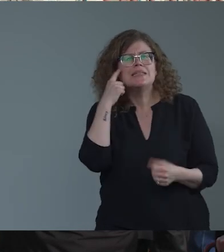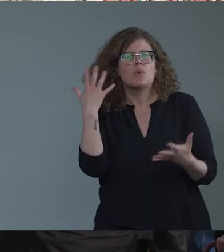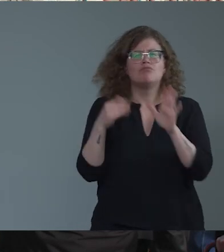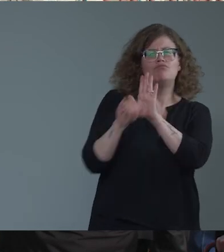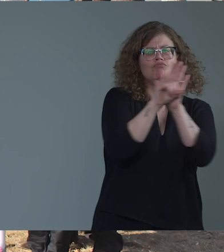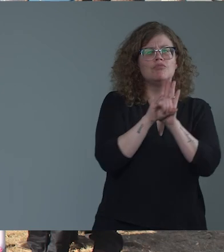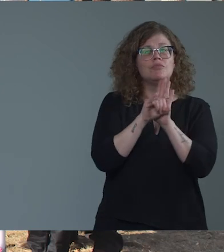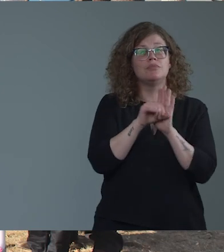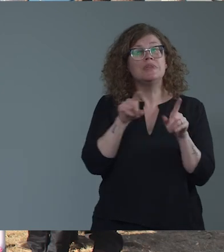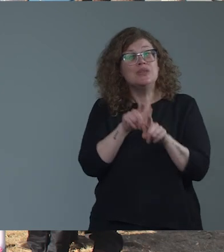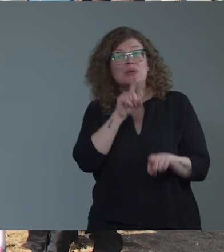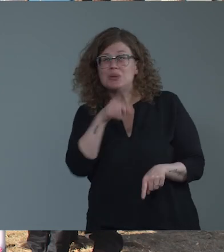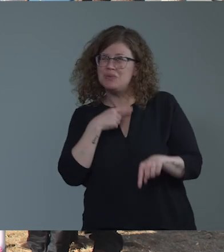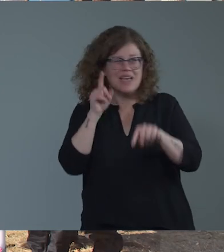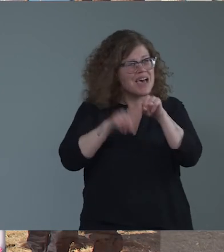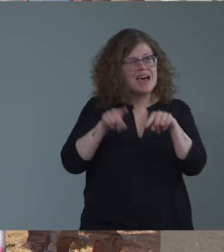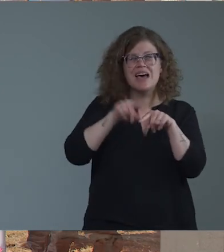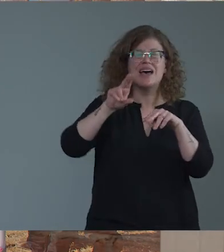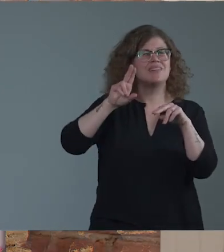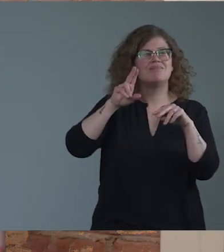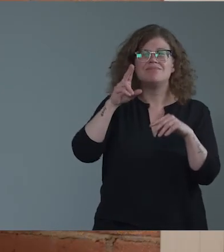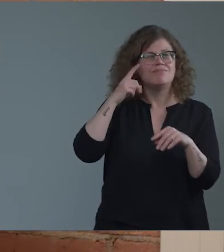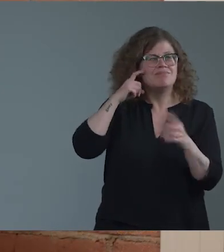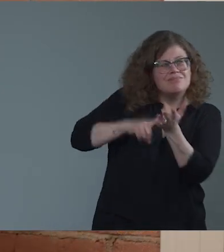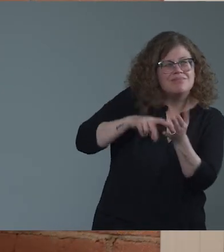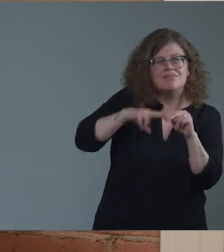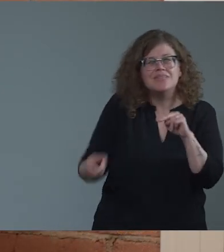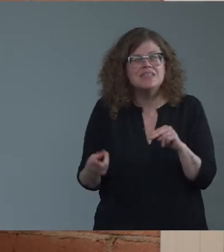that people can return to understand, feel connected to, is one of the ways